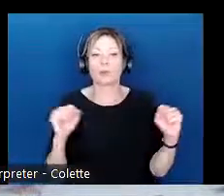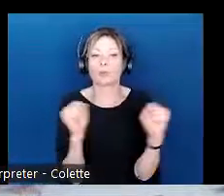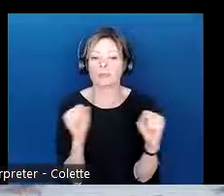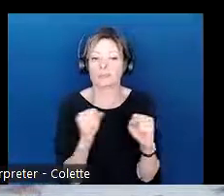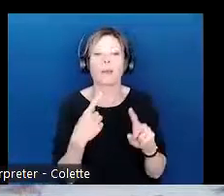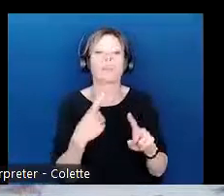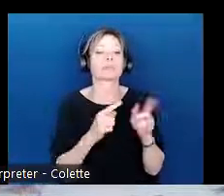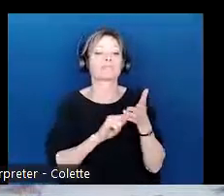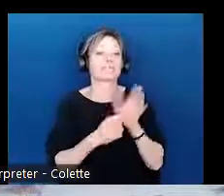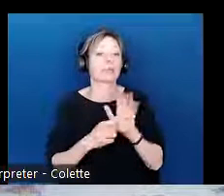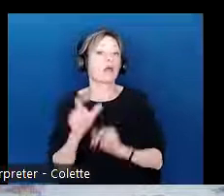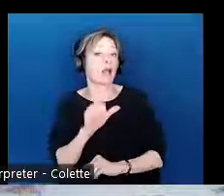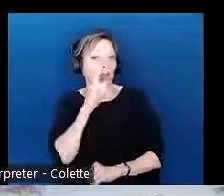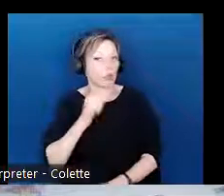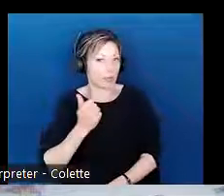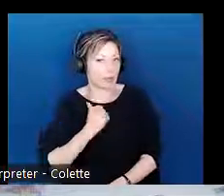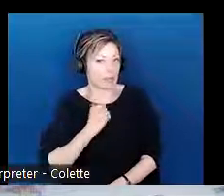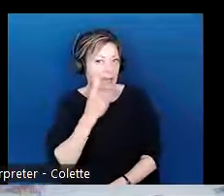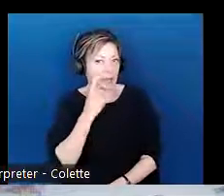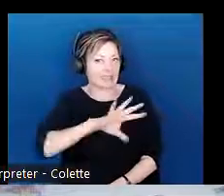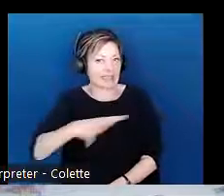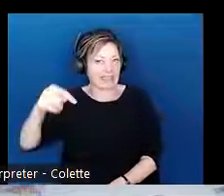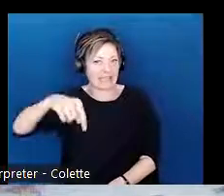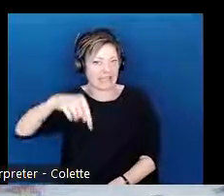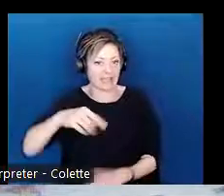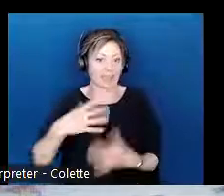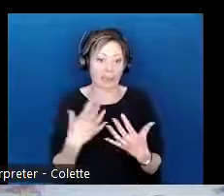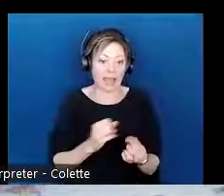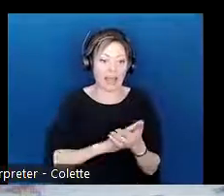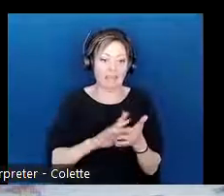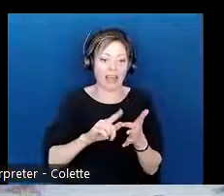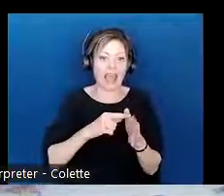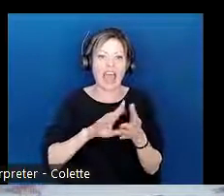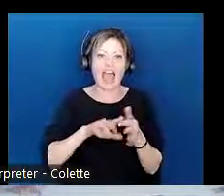example here you've got the purple of the Heather and the yellow of the gorse and it's nice because